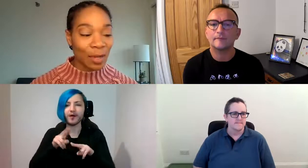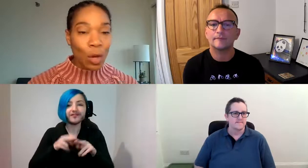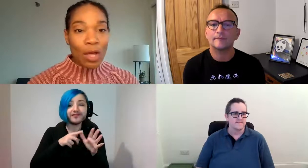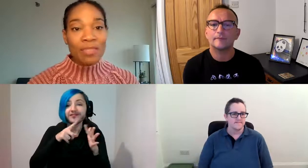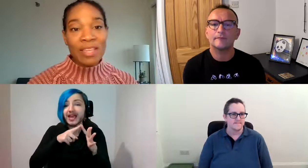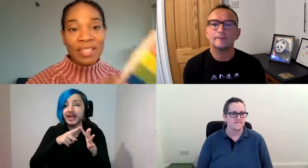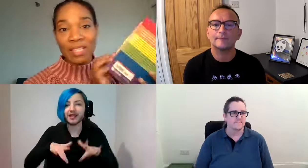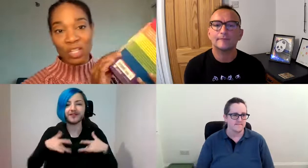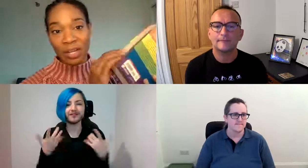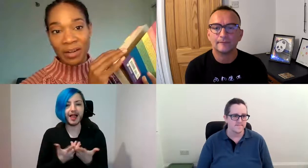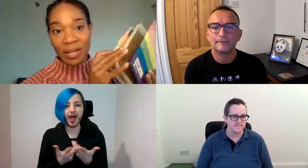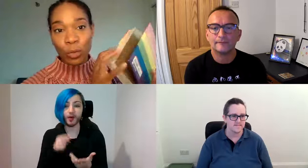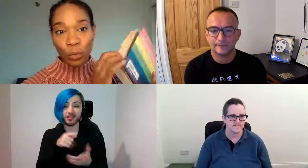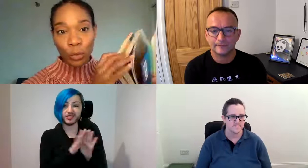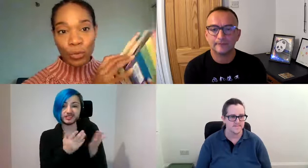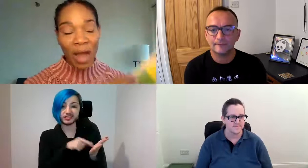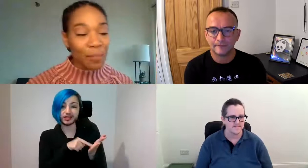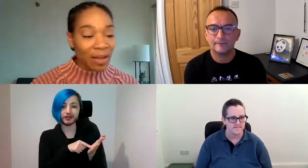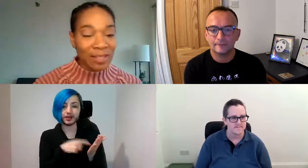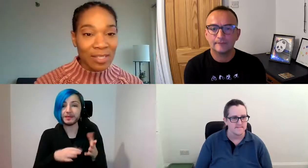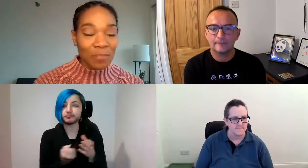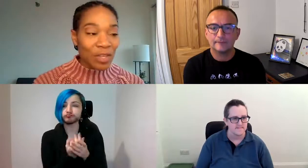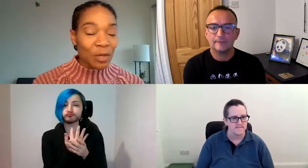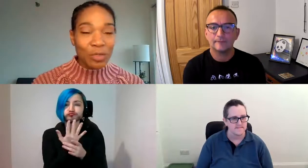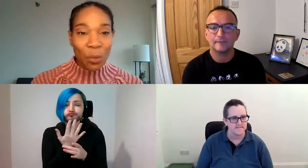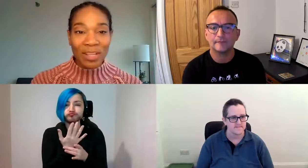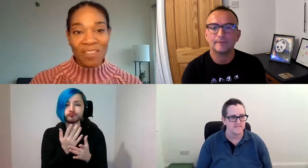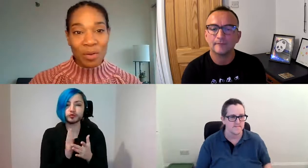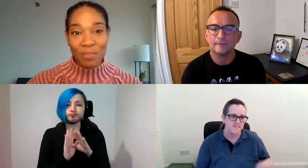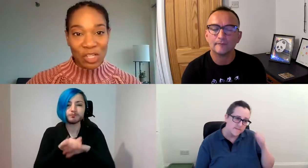a word, its because somebody said or a community said I